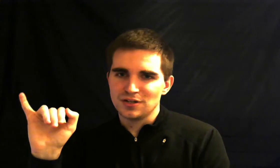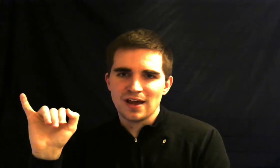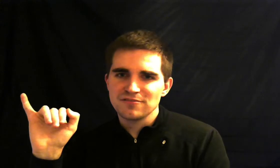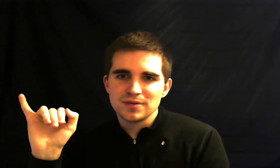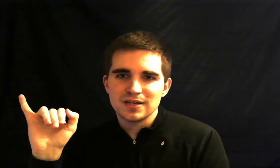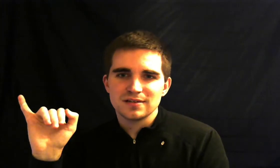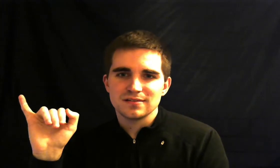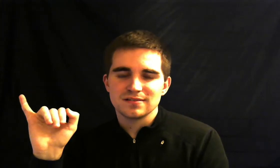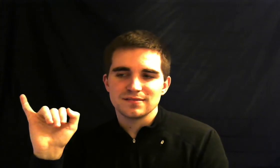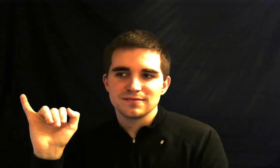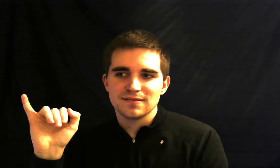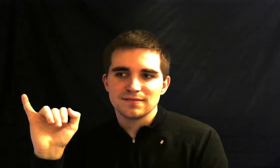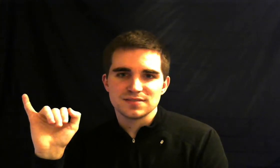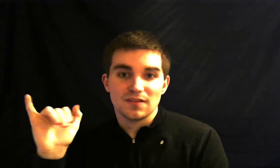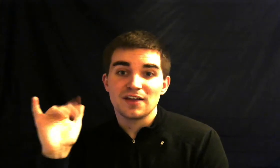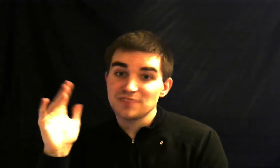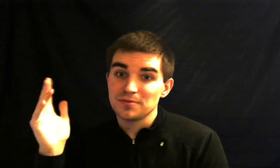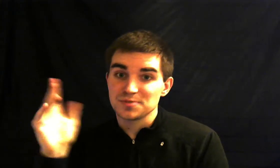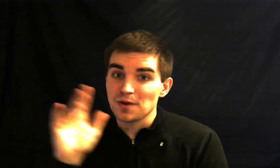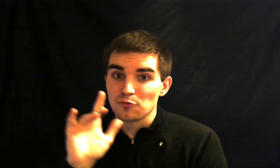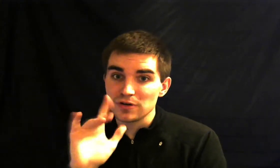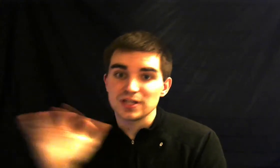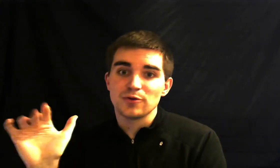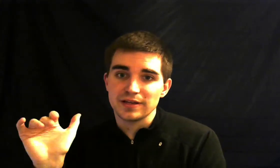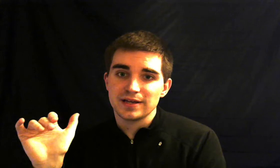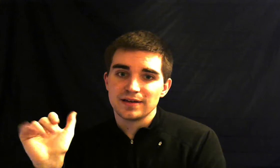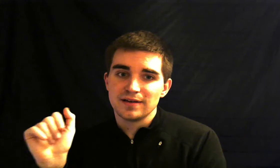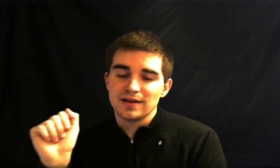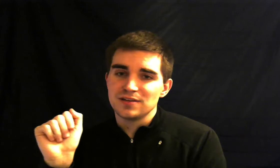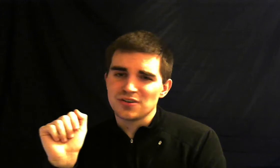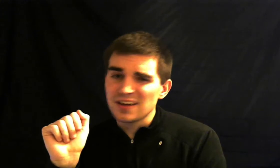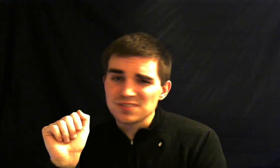don't have to be a lot of deaf people spell really quickly you don't have to